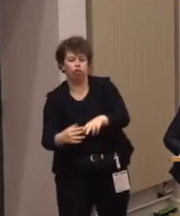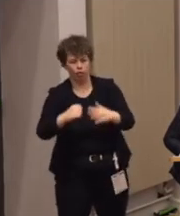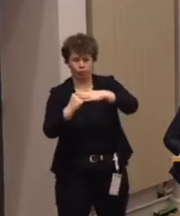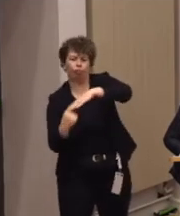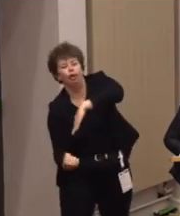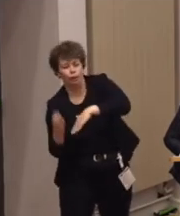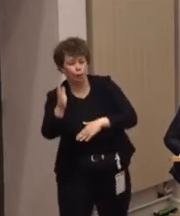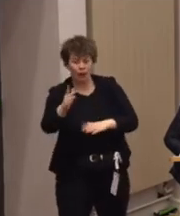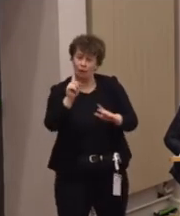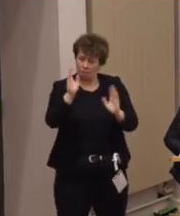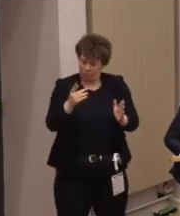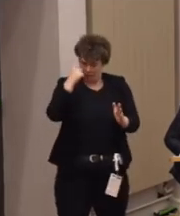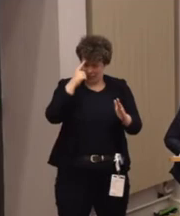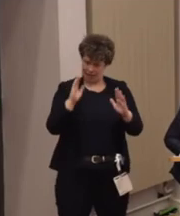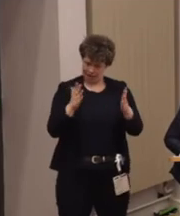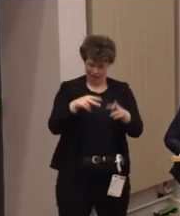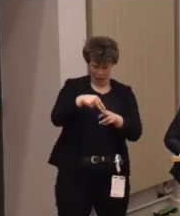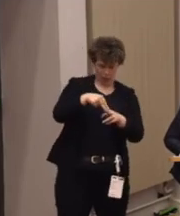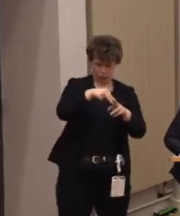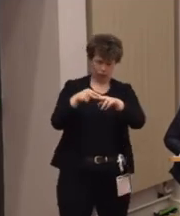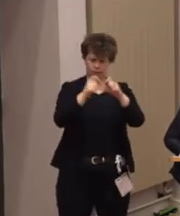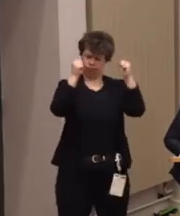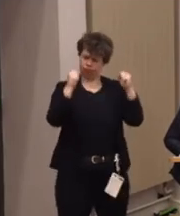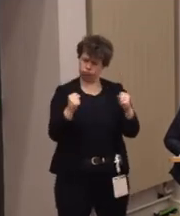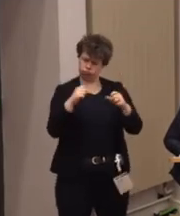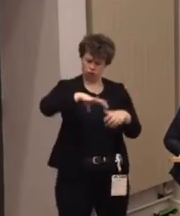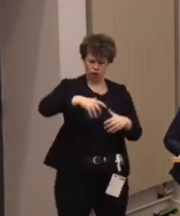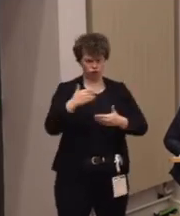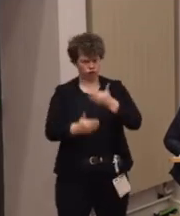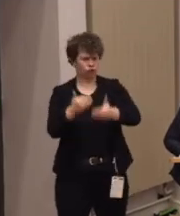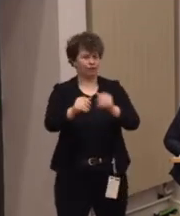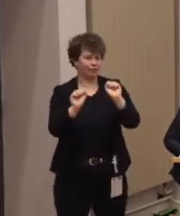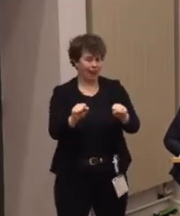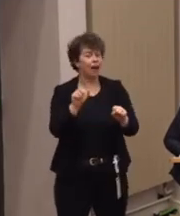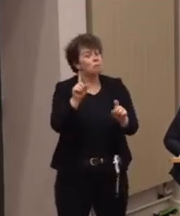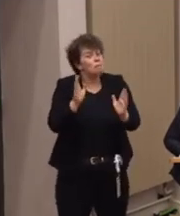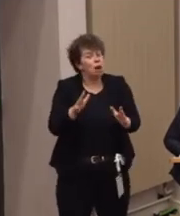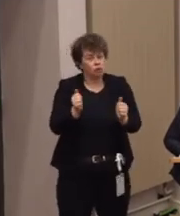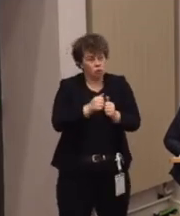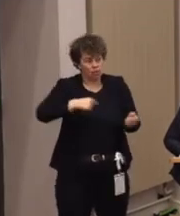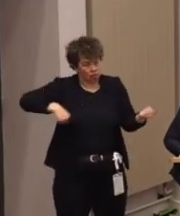groups to ensure the safe accessible and enabling environment to implement those commitments